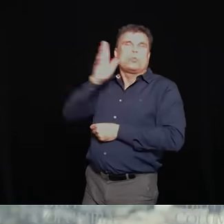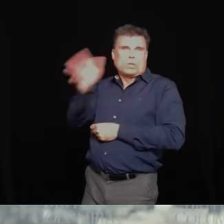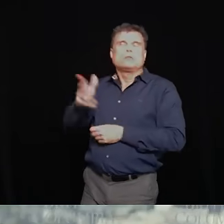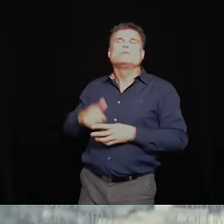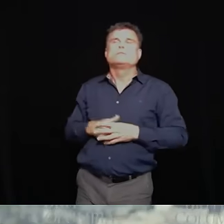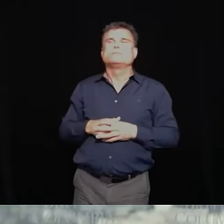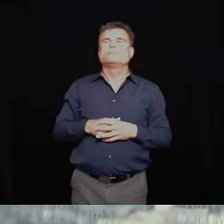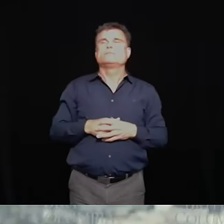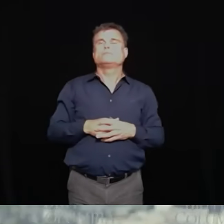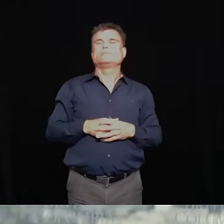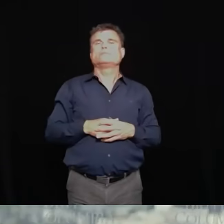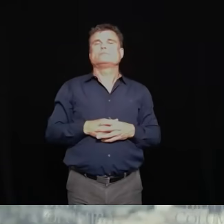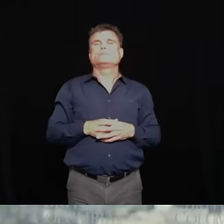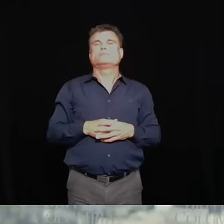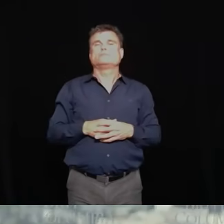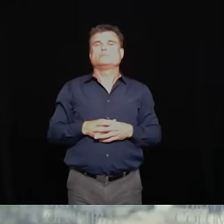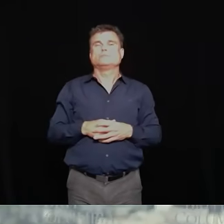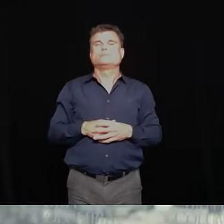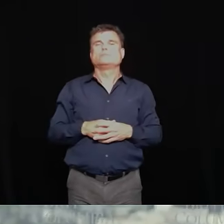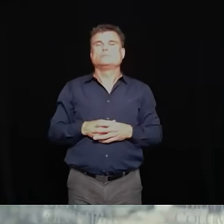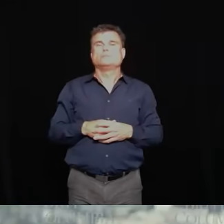As we are moving into the fall